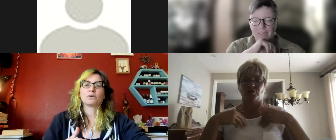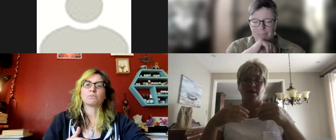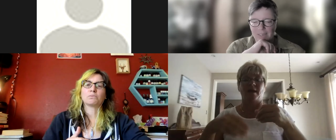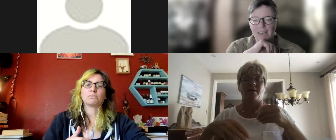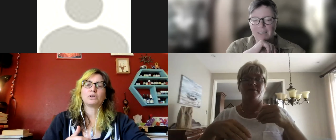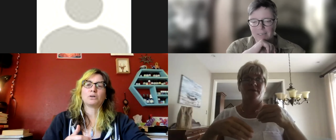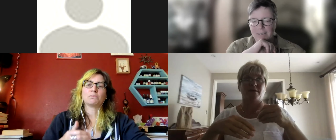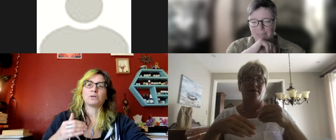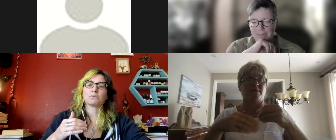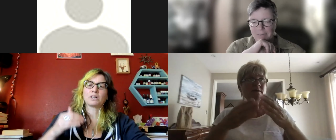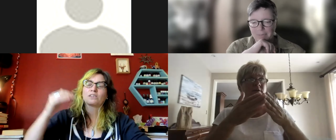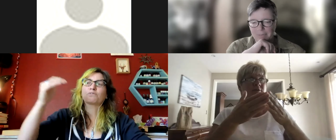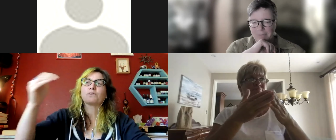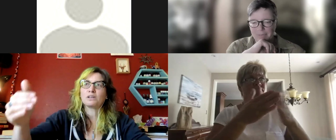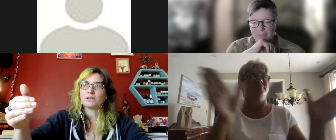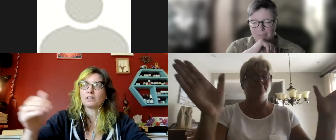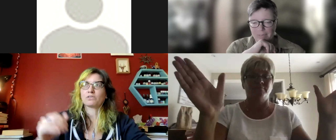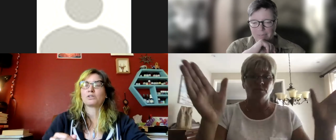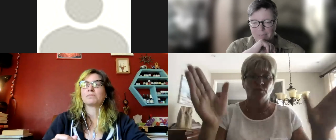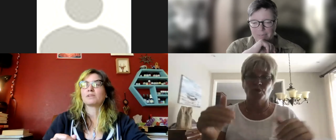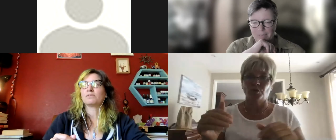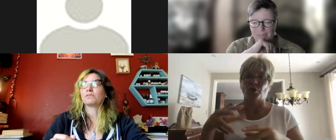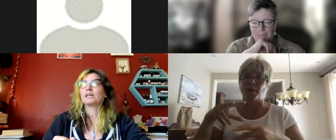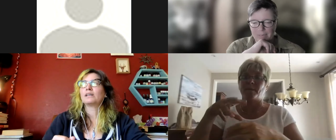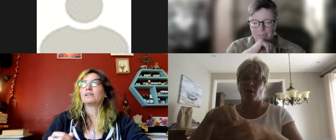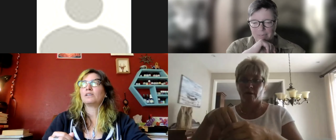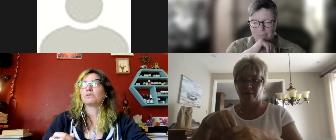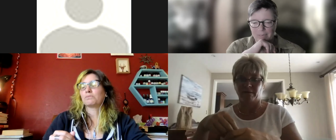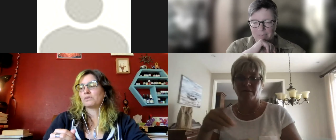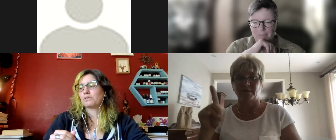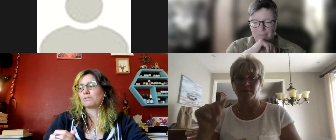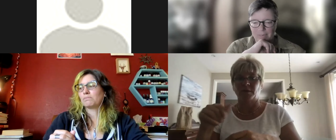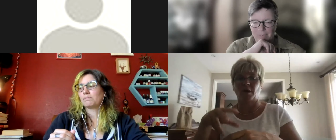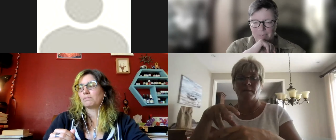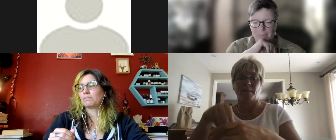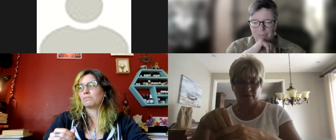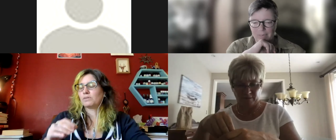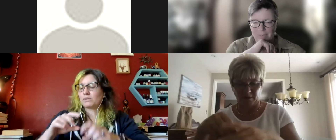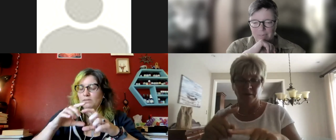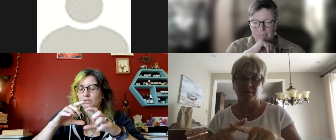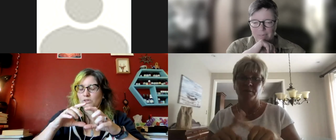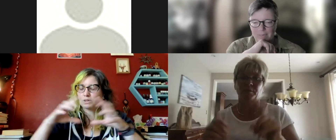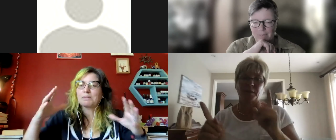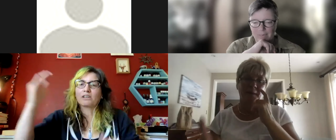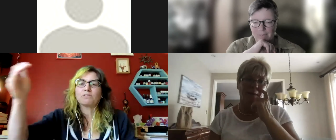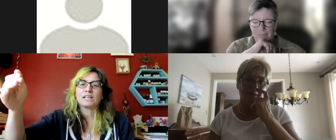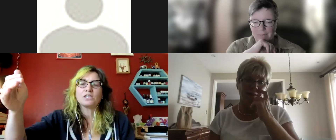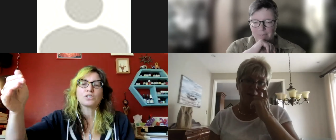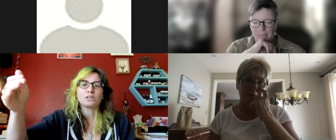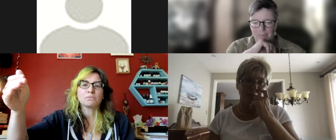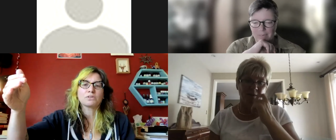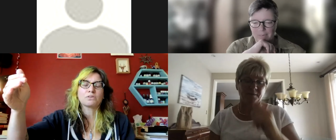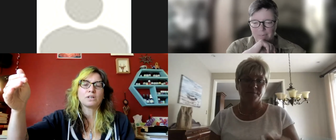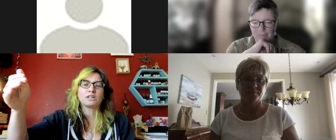We're at the front of it in terms of, screen magnification was created